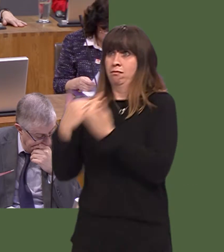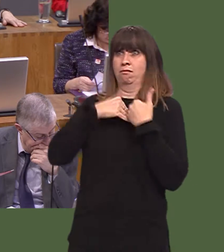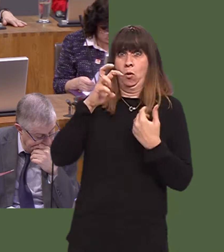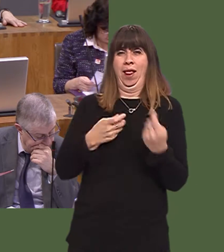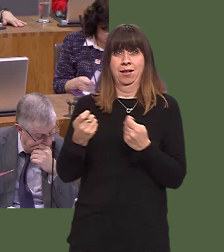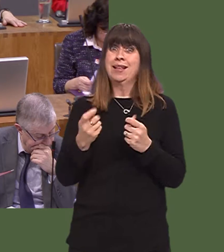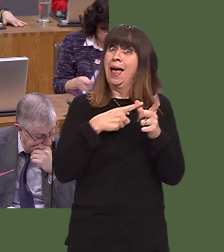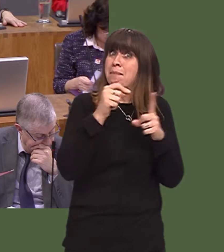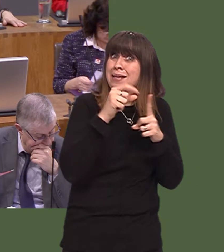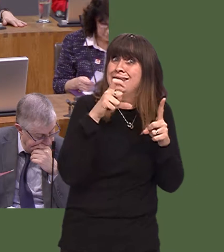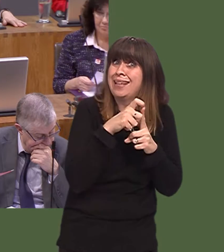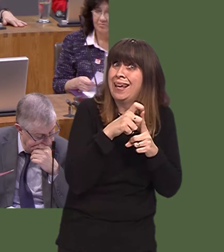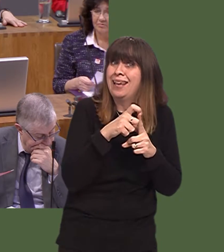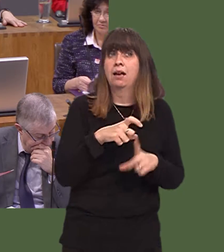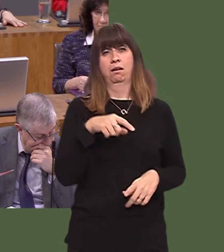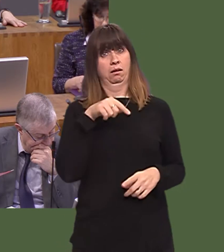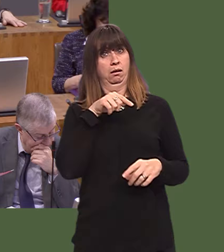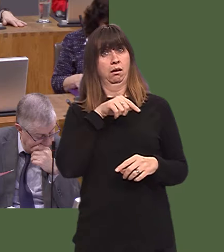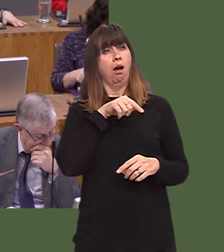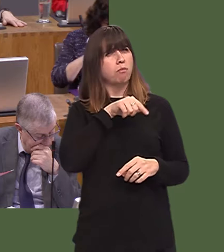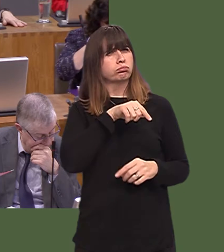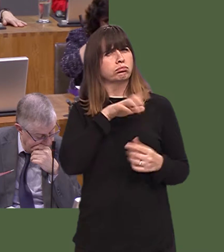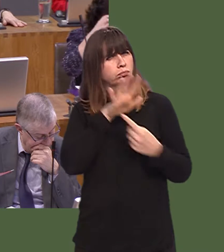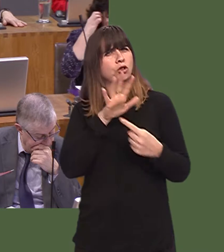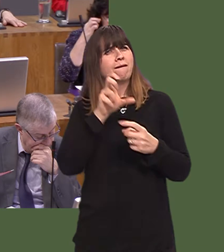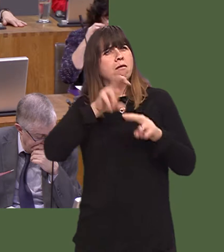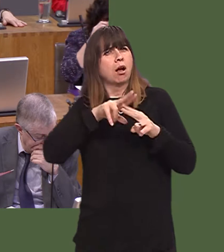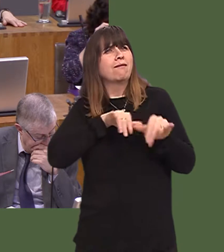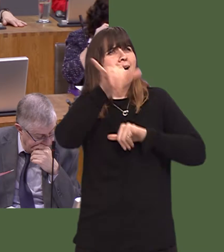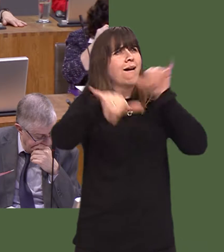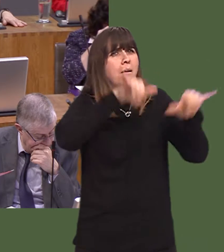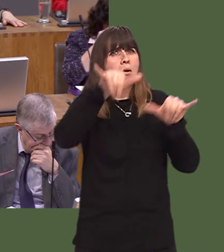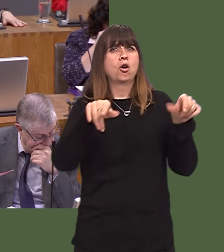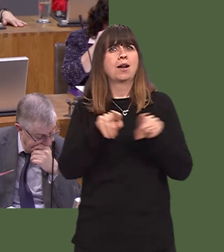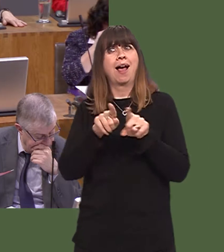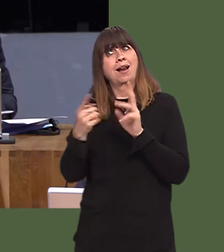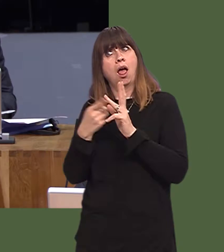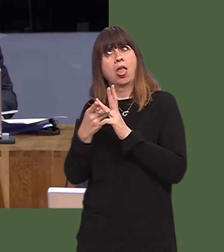Air passenger dutyóa great driver, not just for Cardiff Airport, but for Valley and other airports in Wales as well.